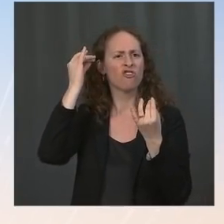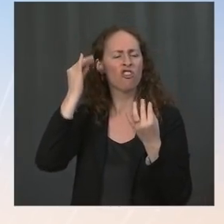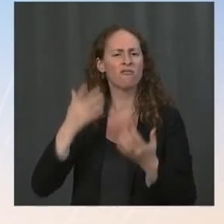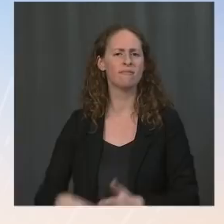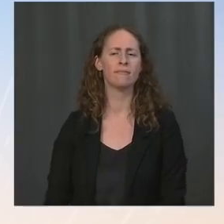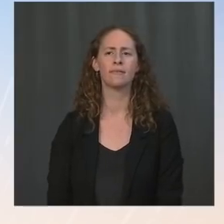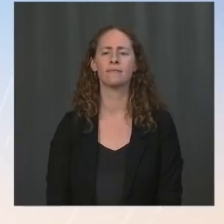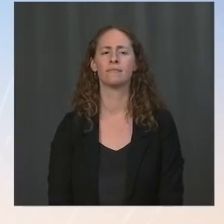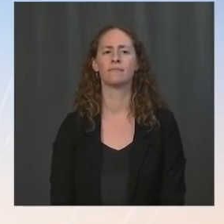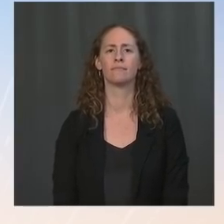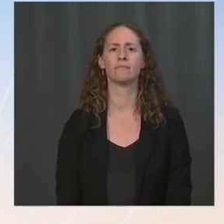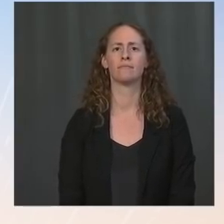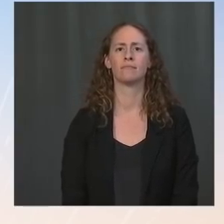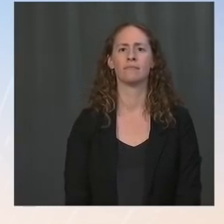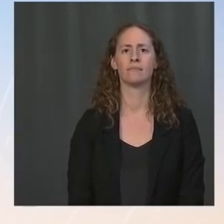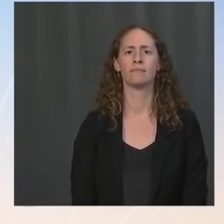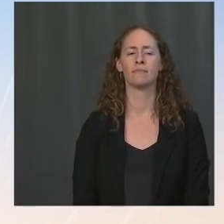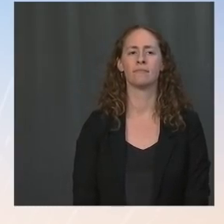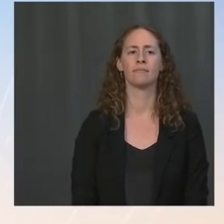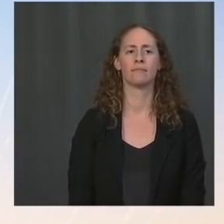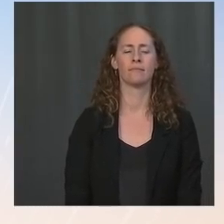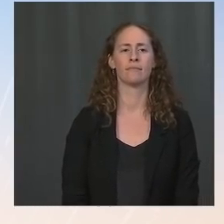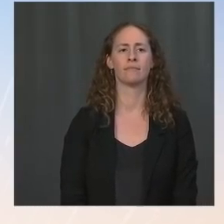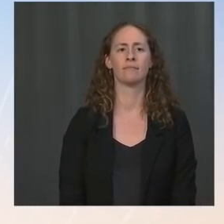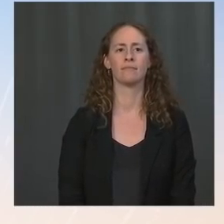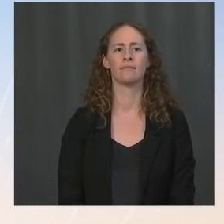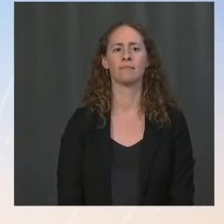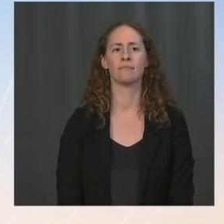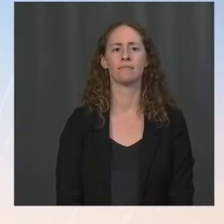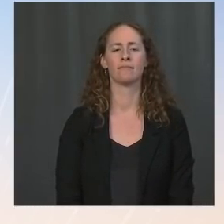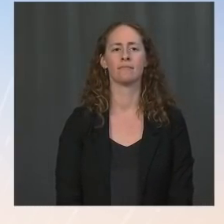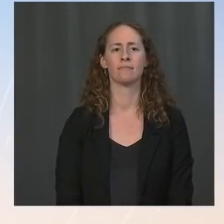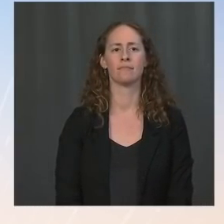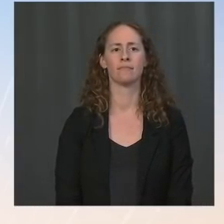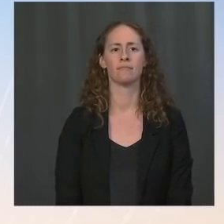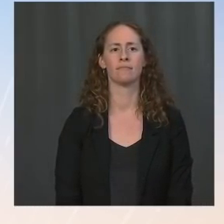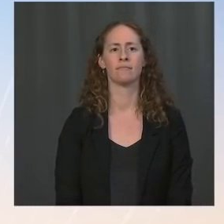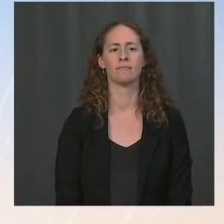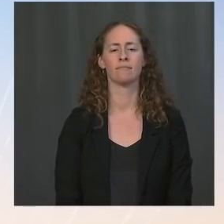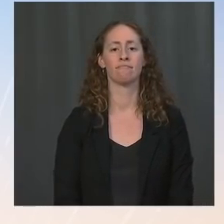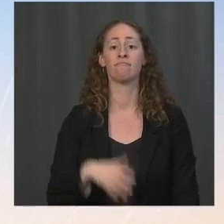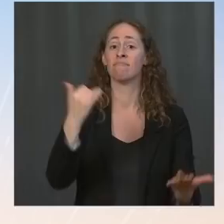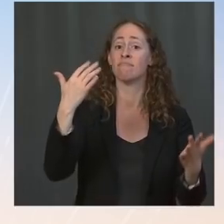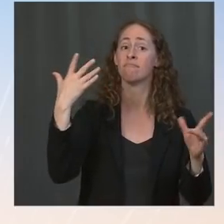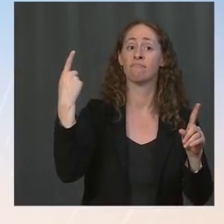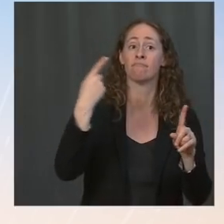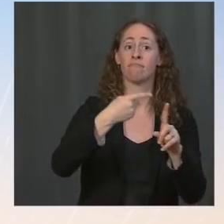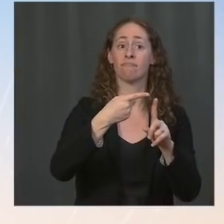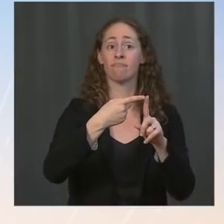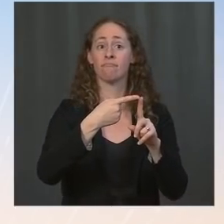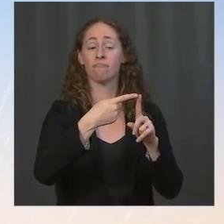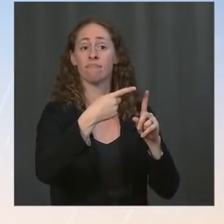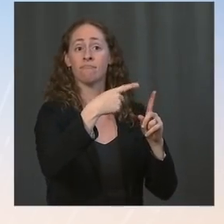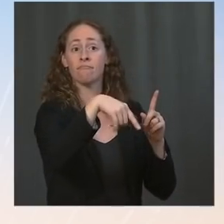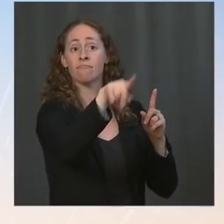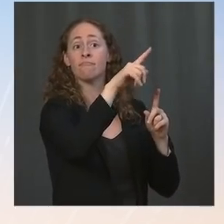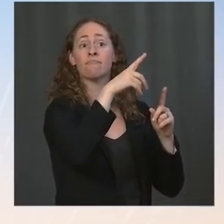important to note that today's announcement by the EU impacts people who are unvaccinated and not people who are vaccinated. And we concur- --